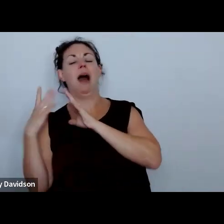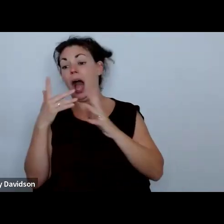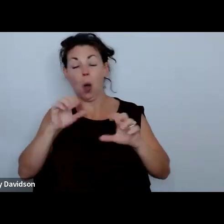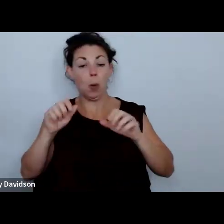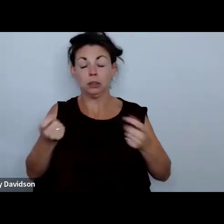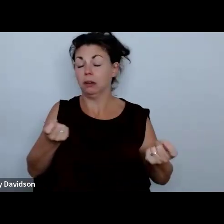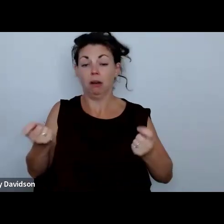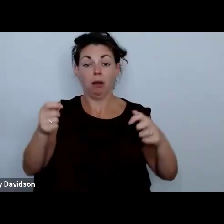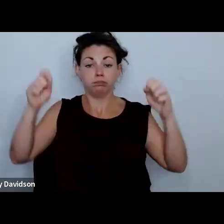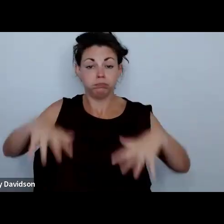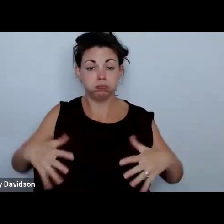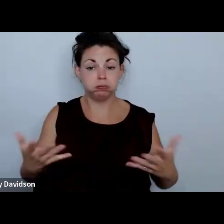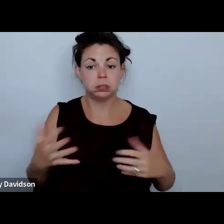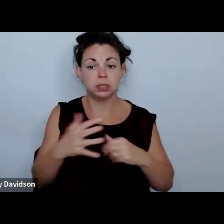But I was, I was a bit